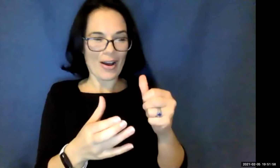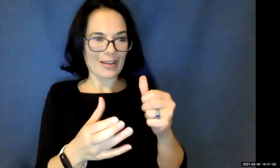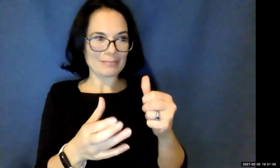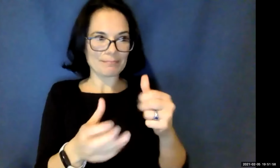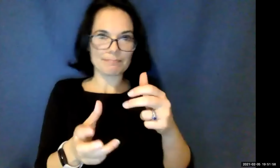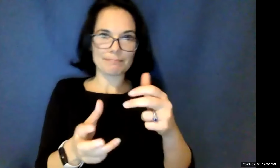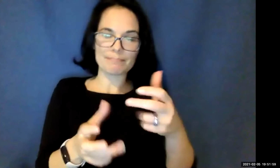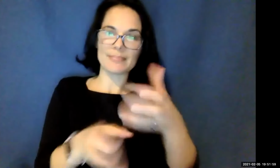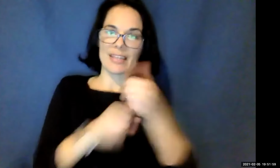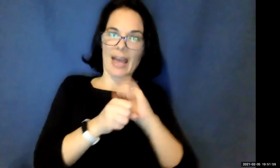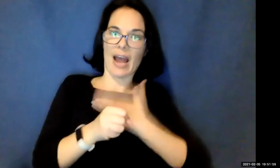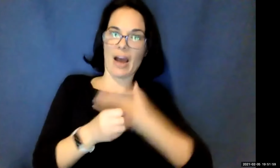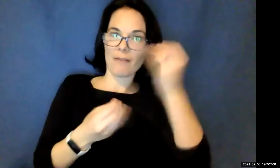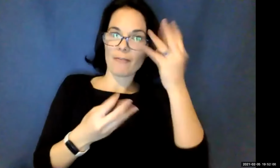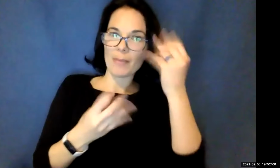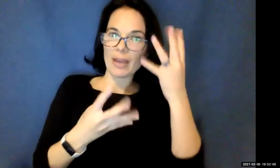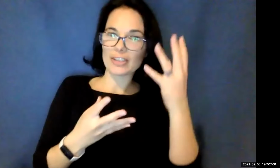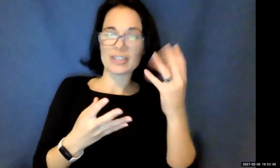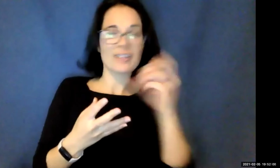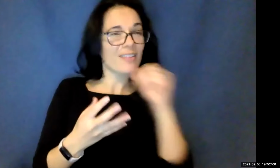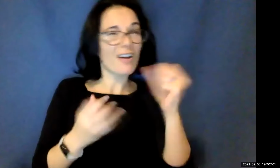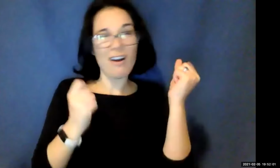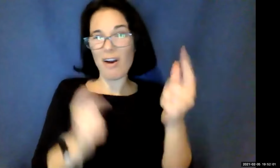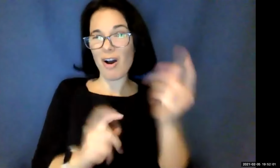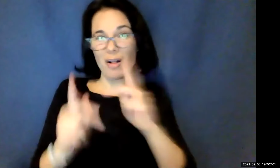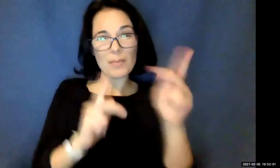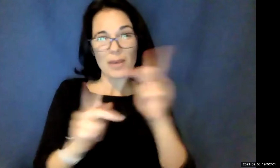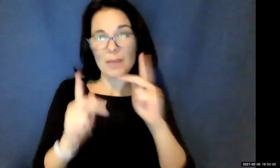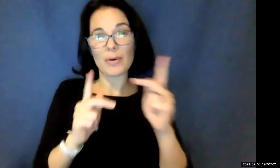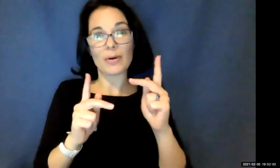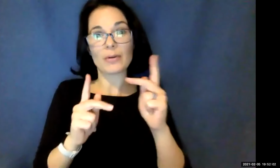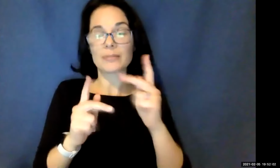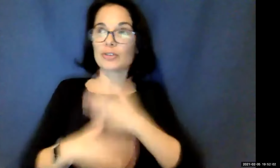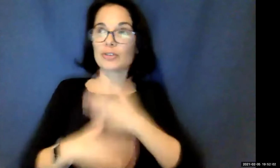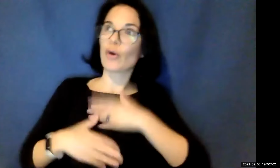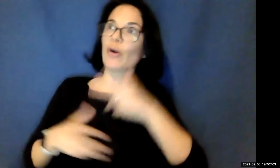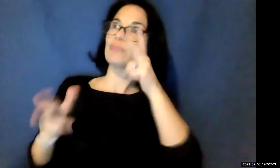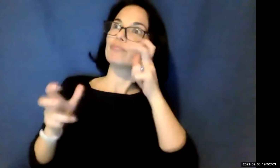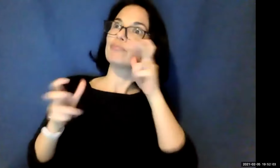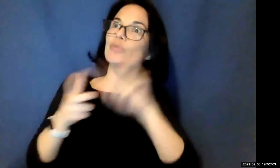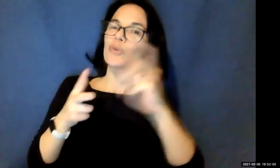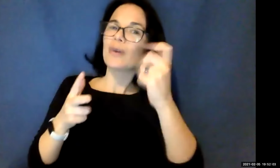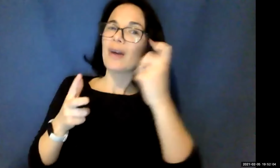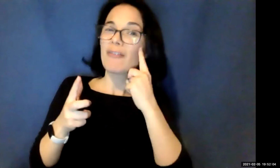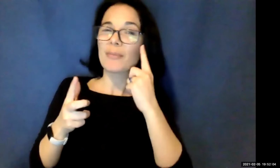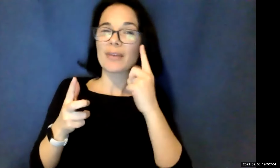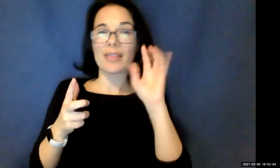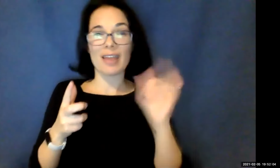And that’s why we have a lot of trusted partners.